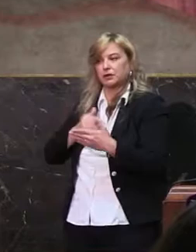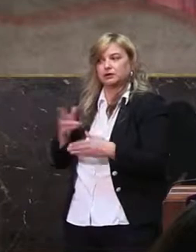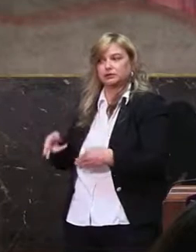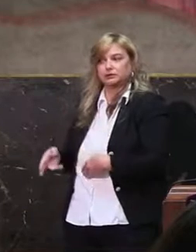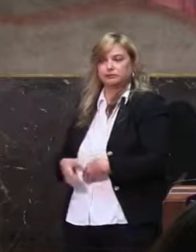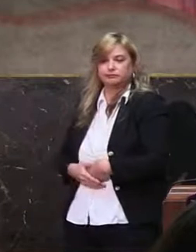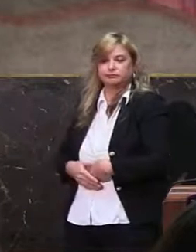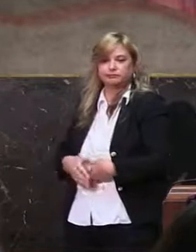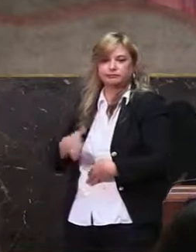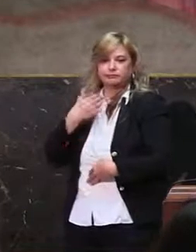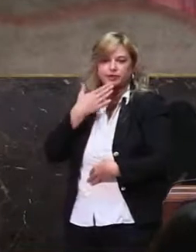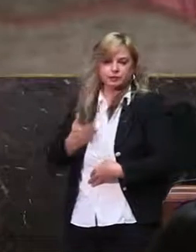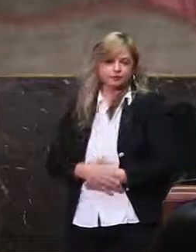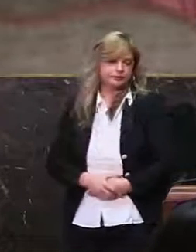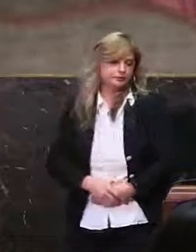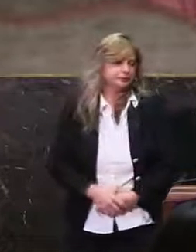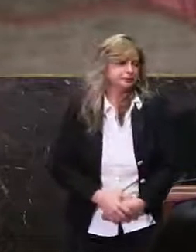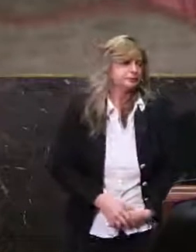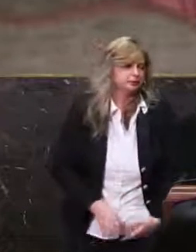Thank you